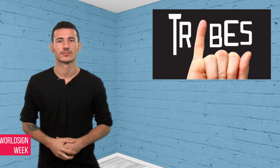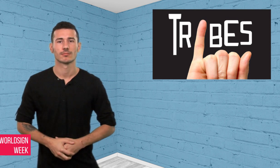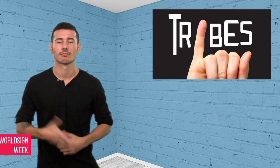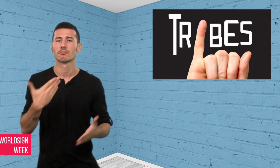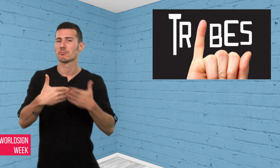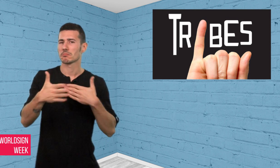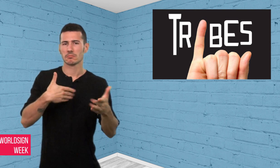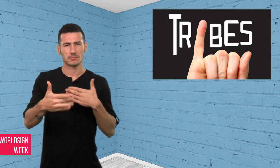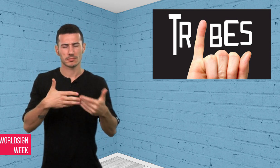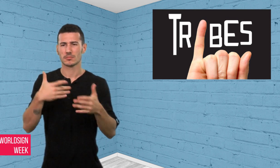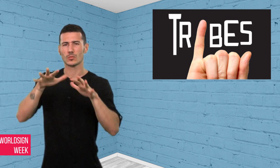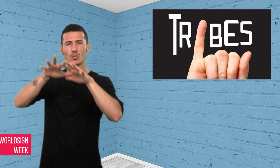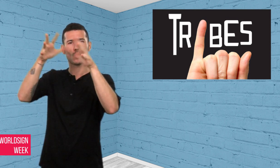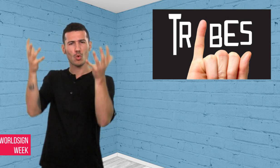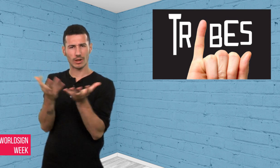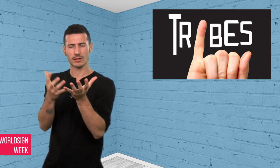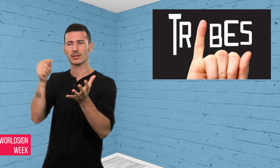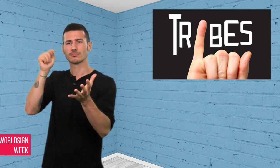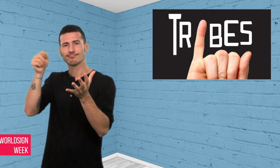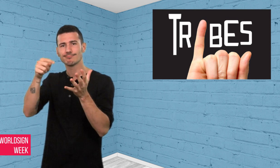actors in a play.